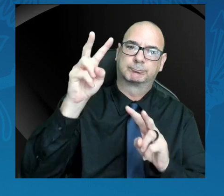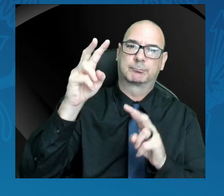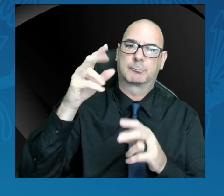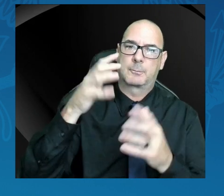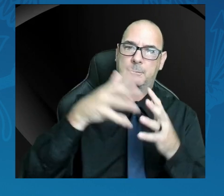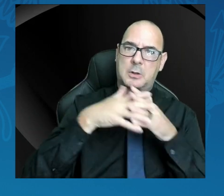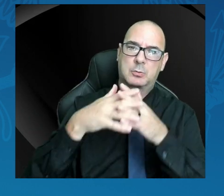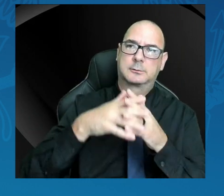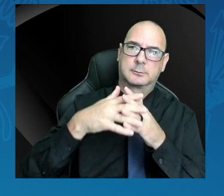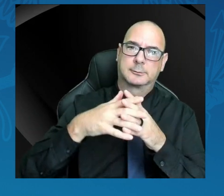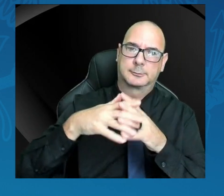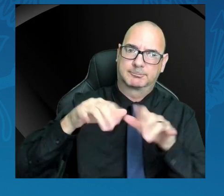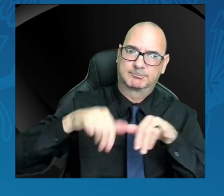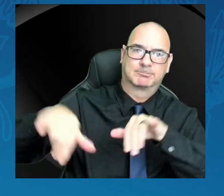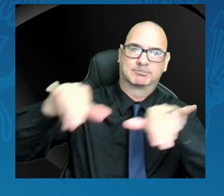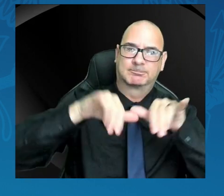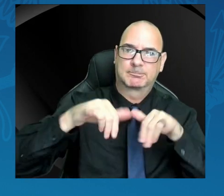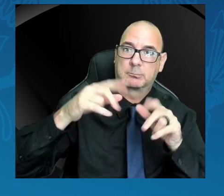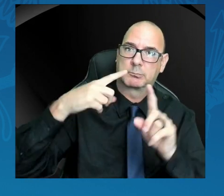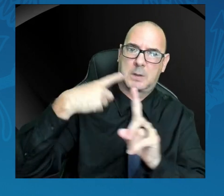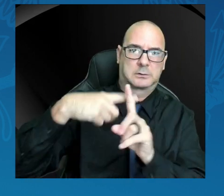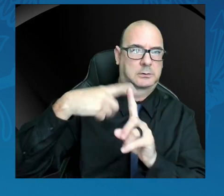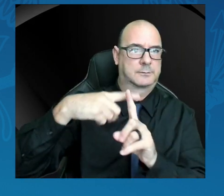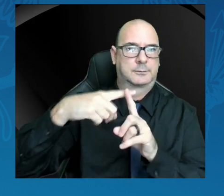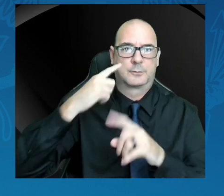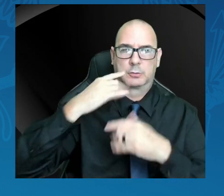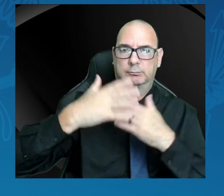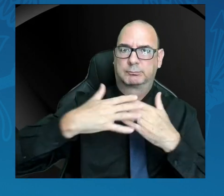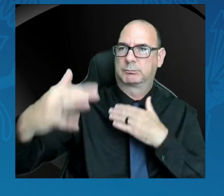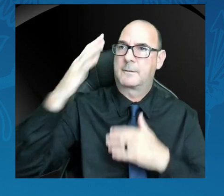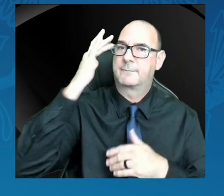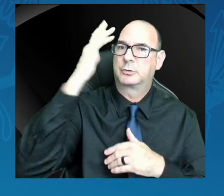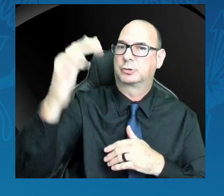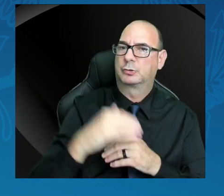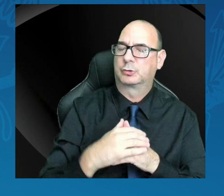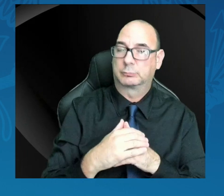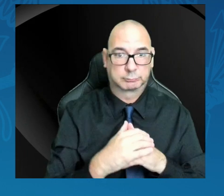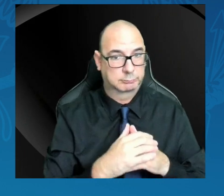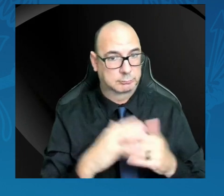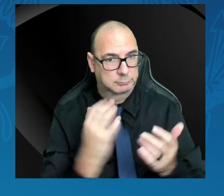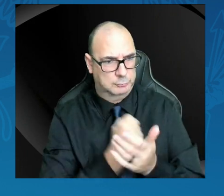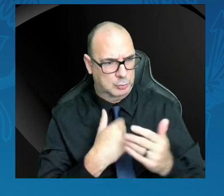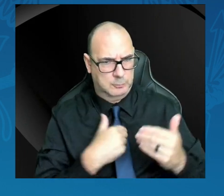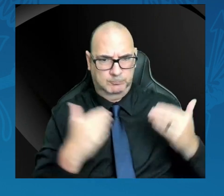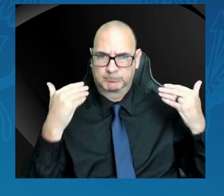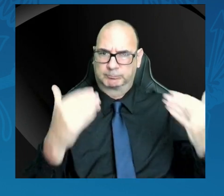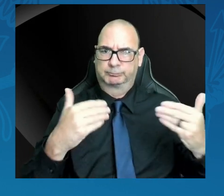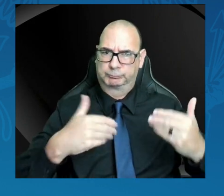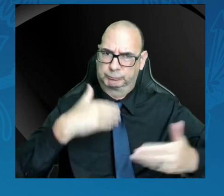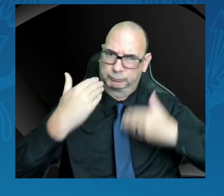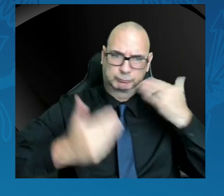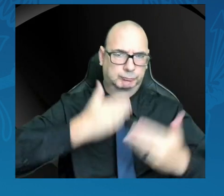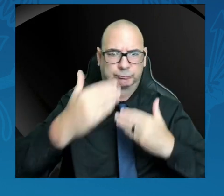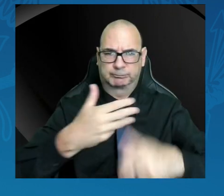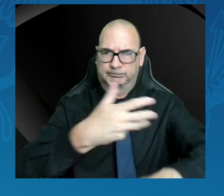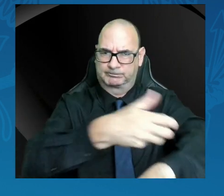And now it's time for all of us to hit that accelerator. And now it's my pleasure to turn it over to one of those young rising stars,